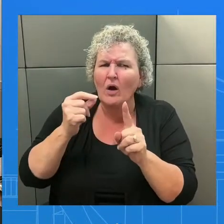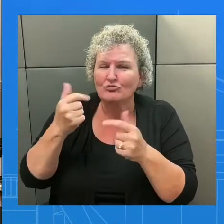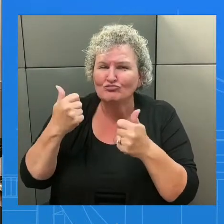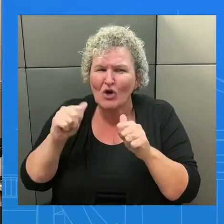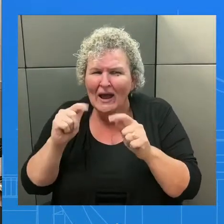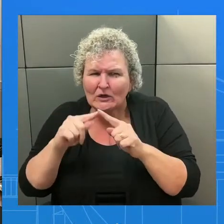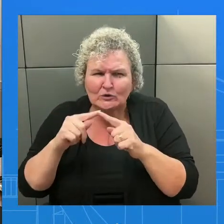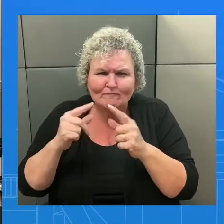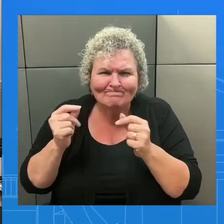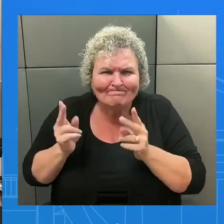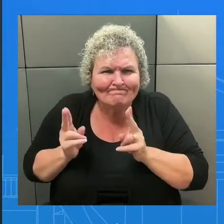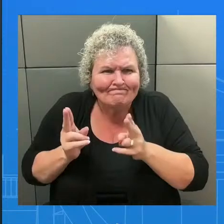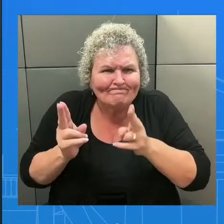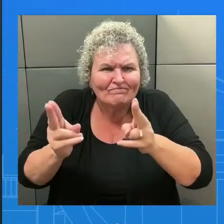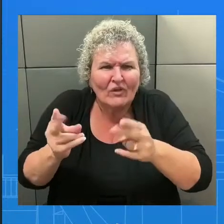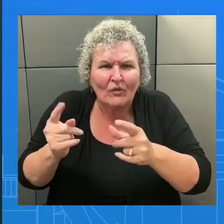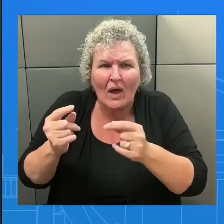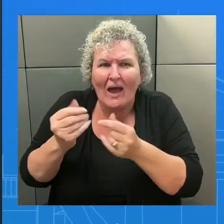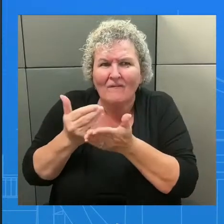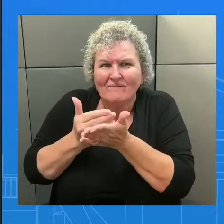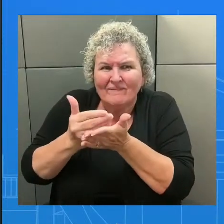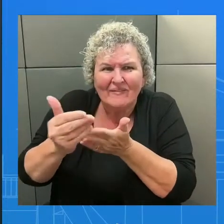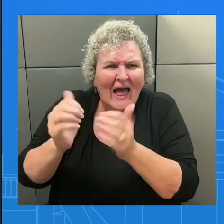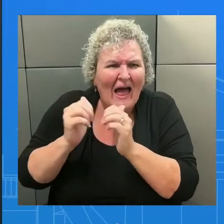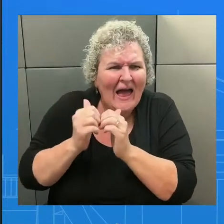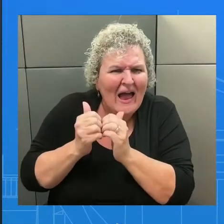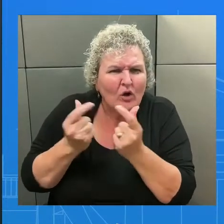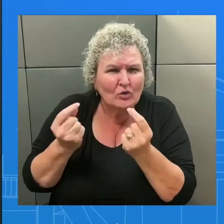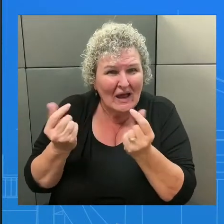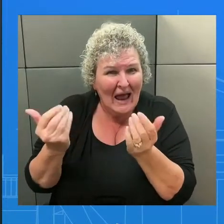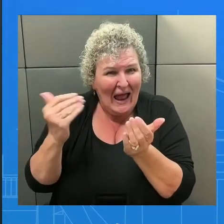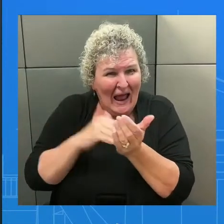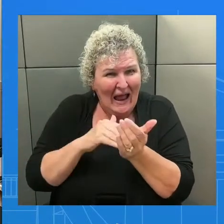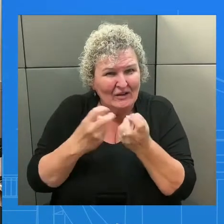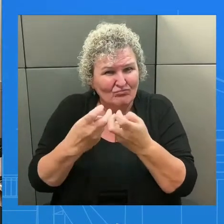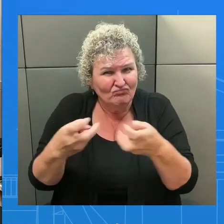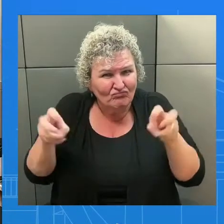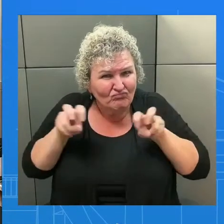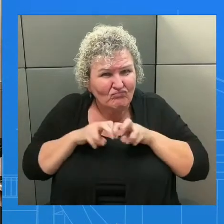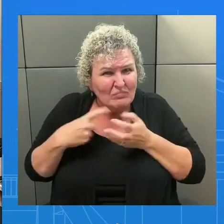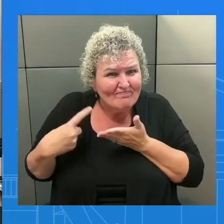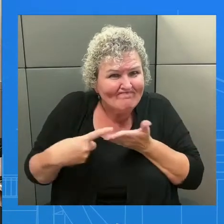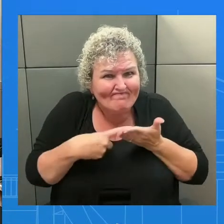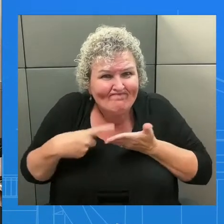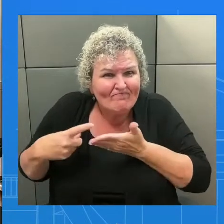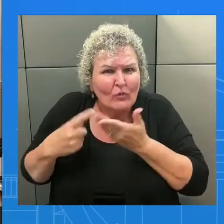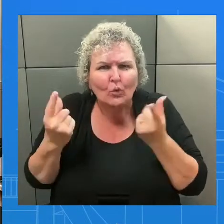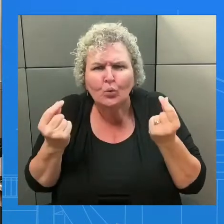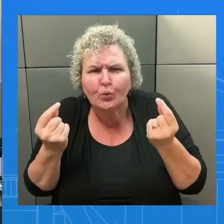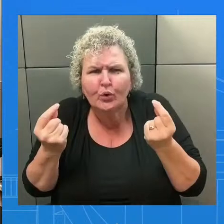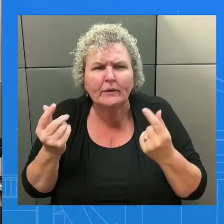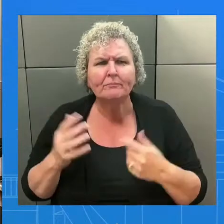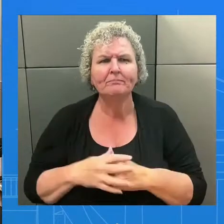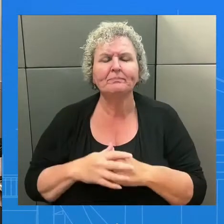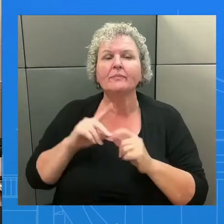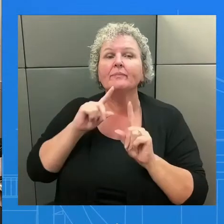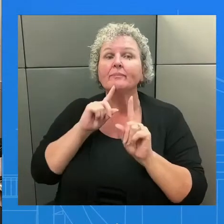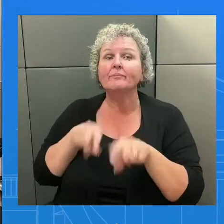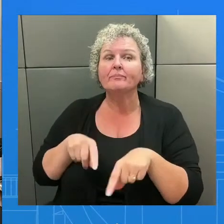Mr. Kirby: The ceasefire you're talking about, I'm assuming, is with Gaza. The Press: Well, both. I mean, you have Lebanon and you have Gaza implementation 1701 and in Gaza. Mr. Kirby: I mean, look, the short answer